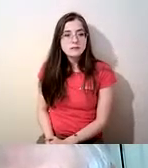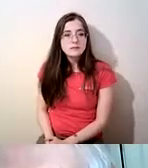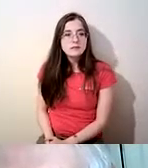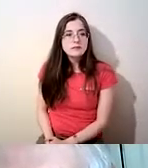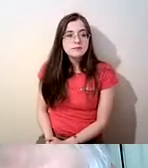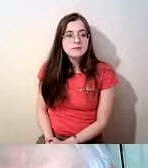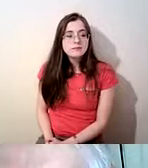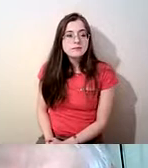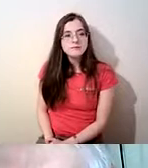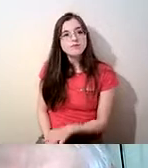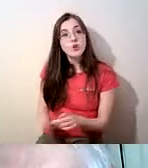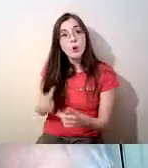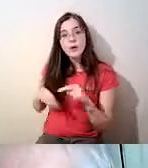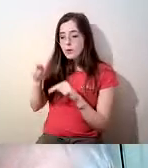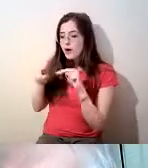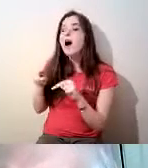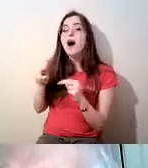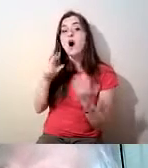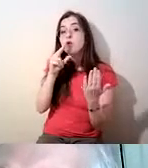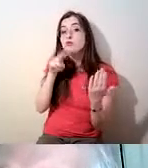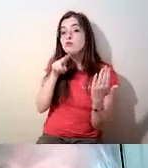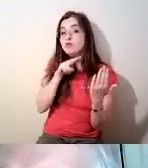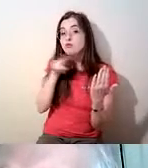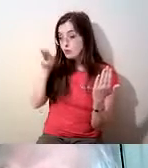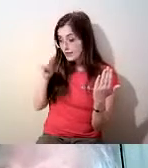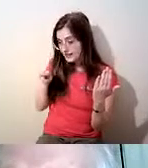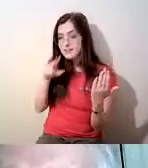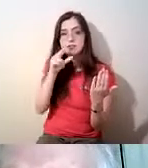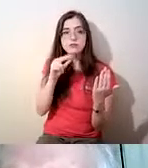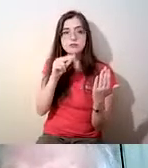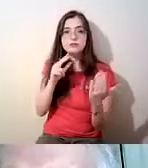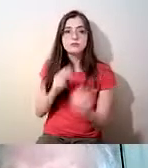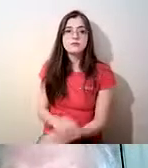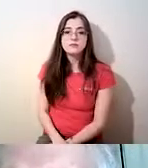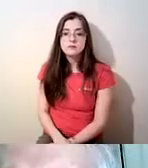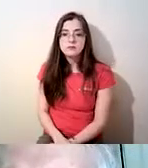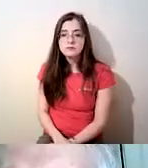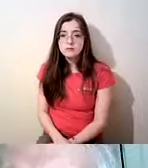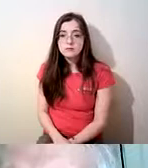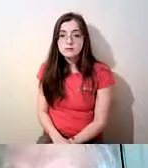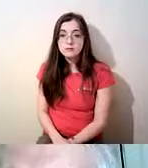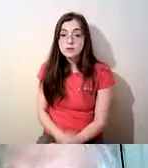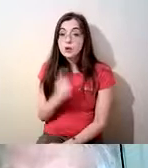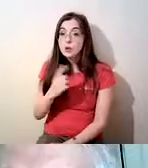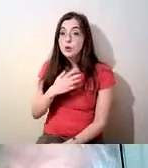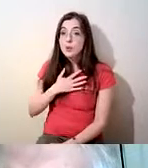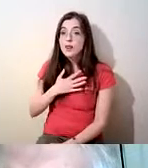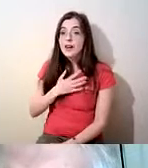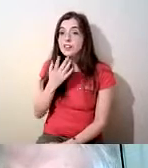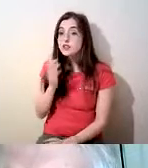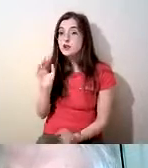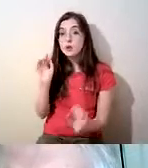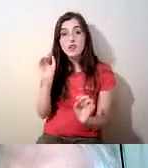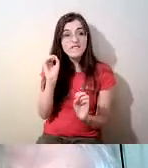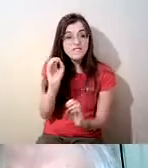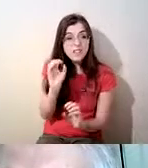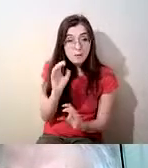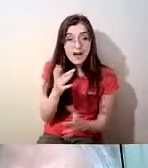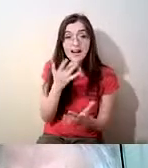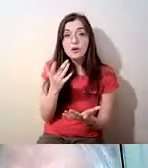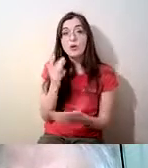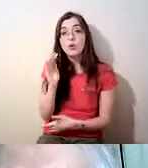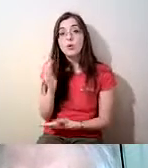rooms we will be able to read them too thank you so anyone who would like to give some feedback